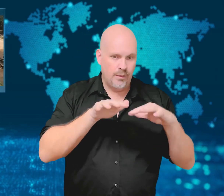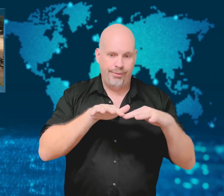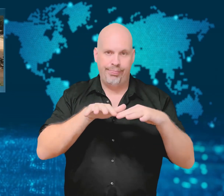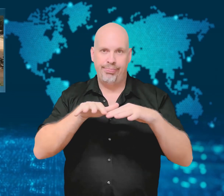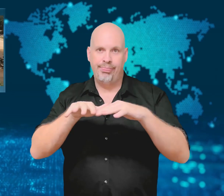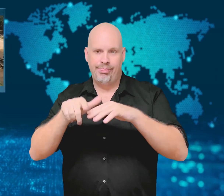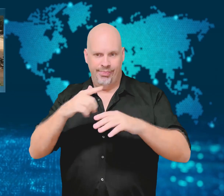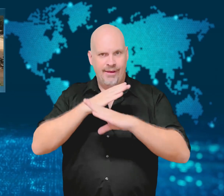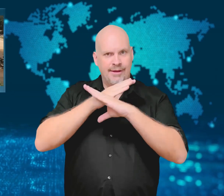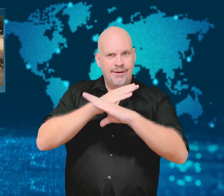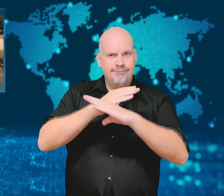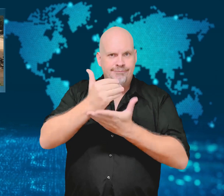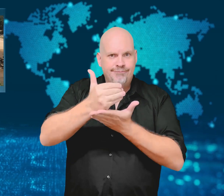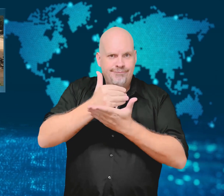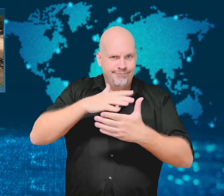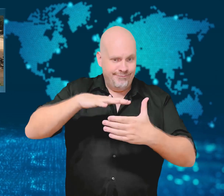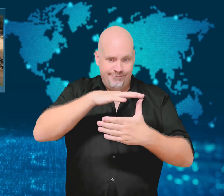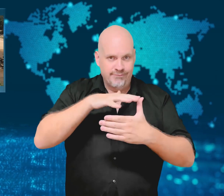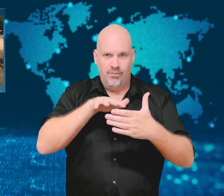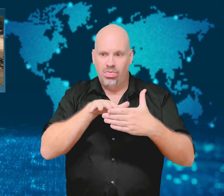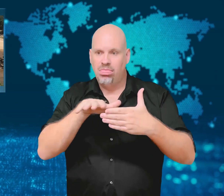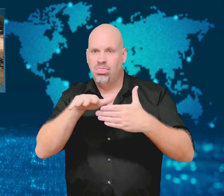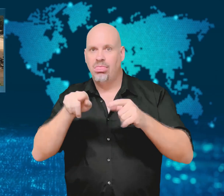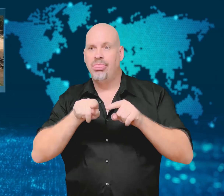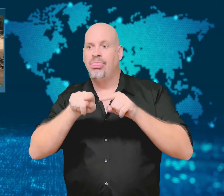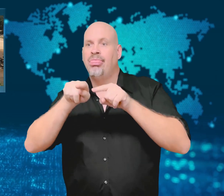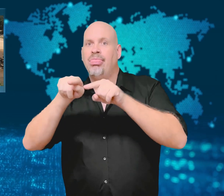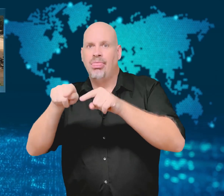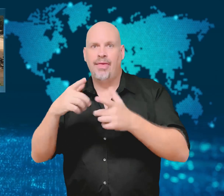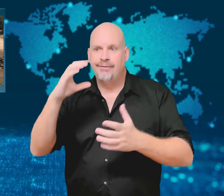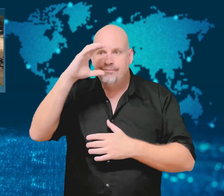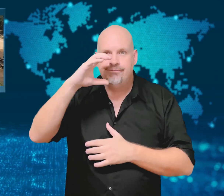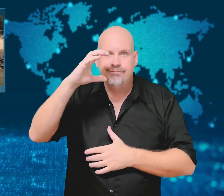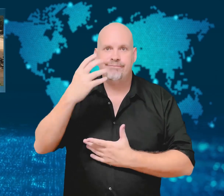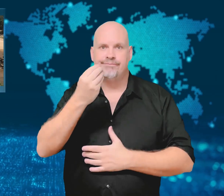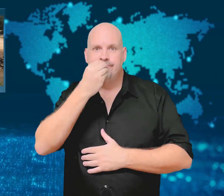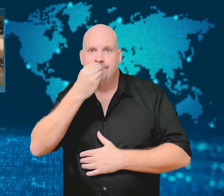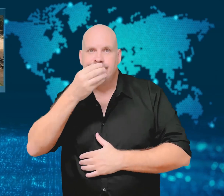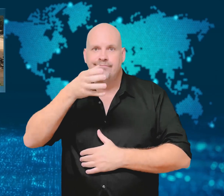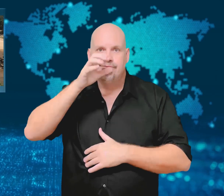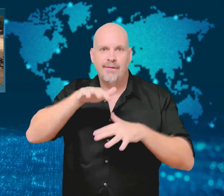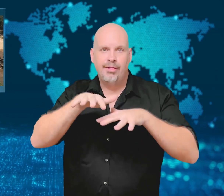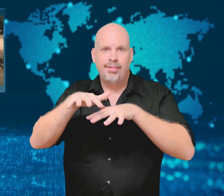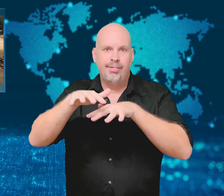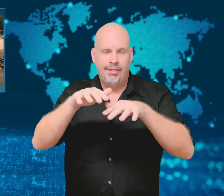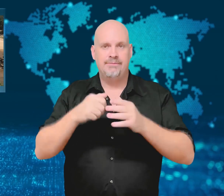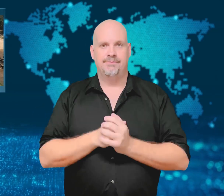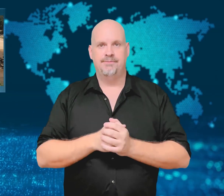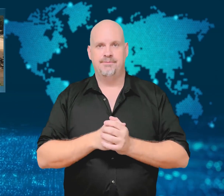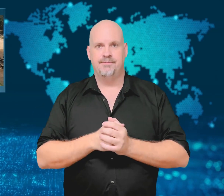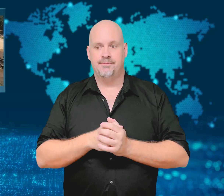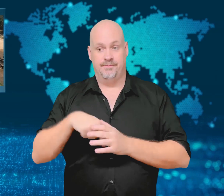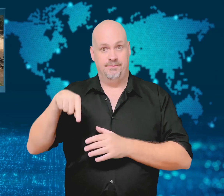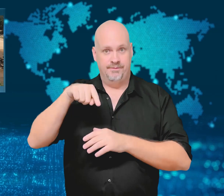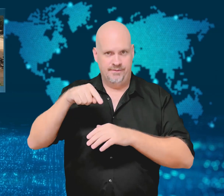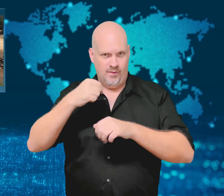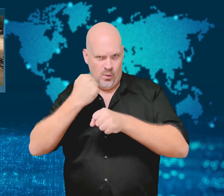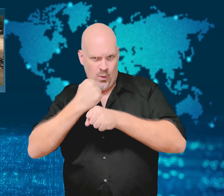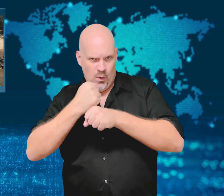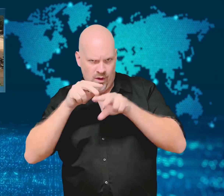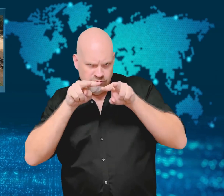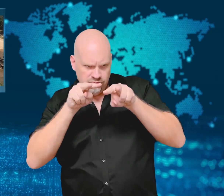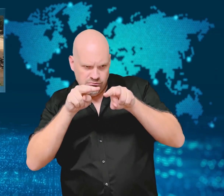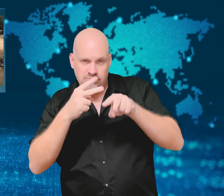Some animals have migrated outside of their protected areas to find food and water,